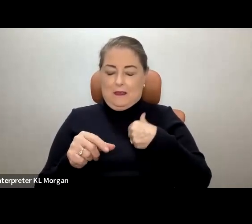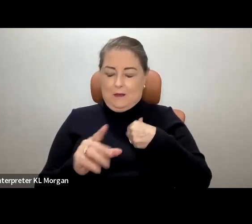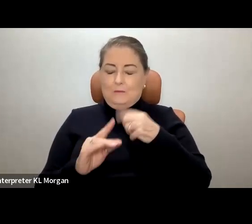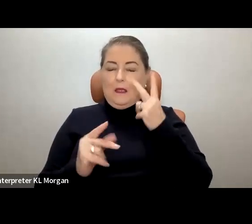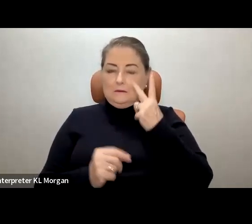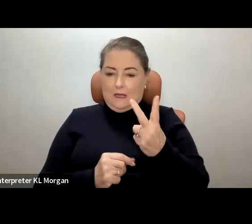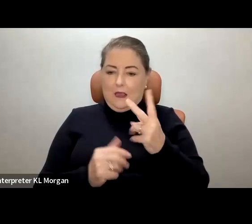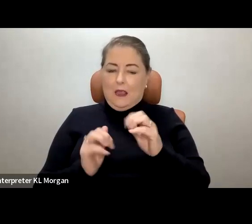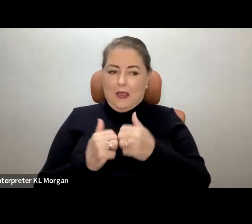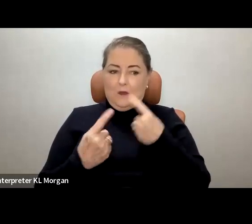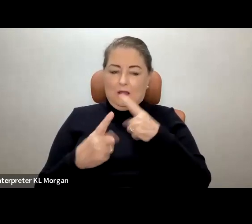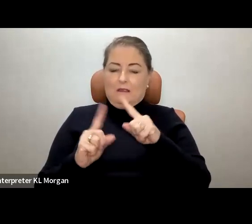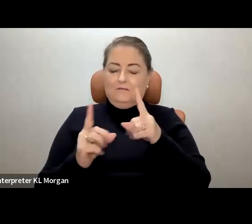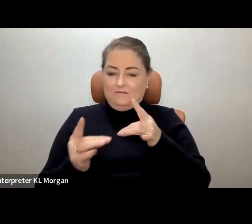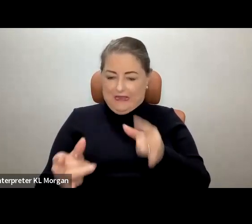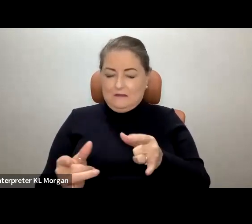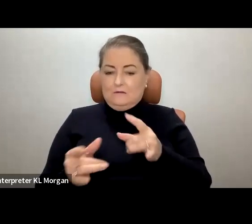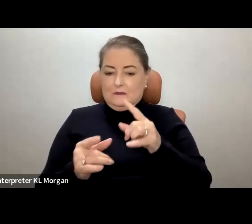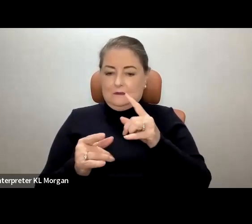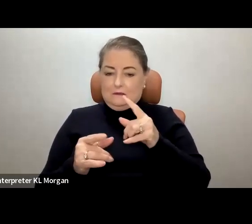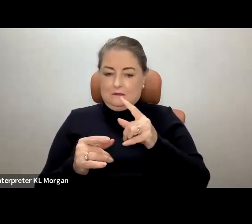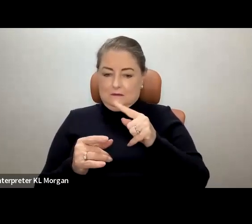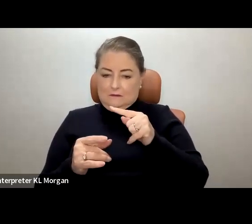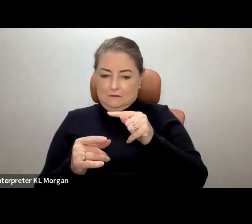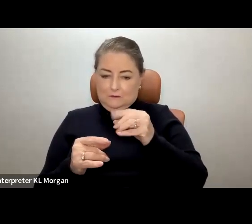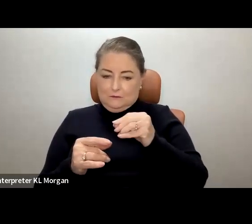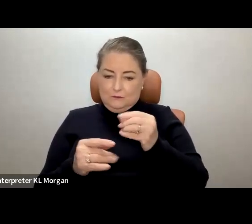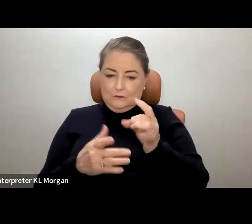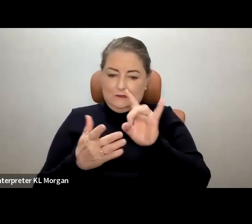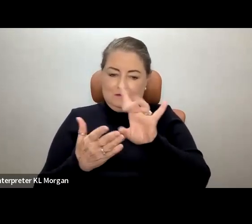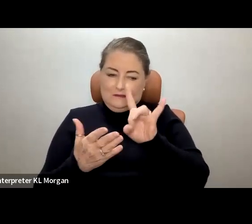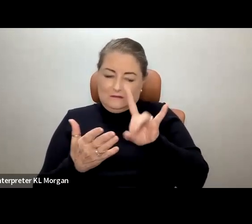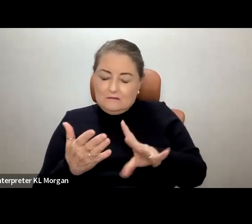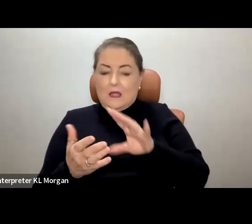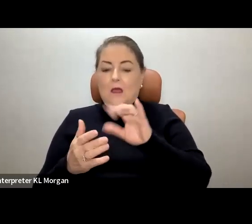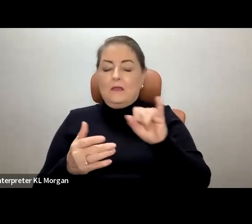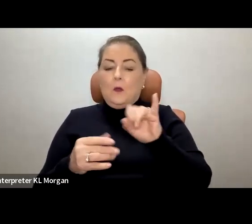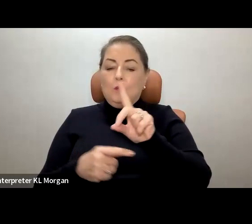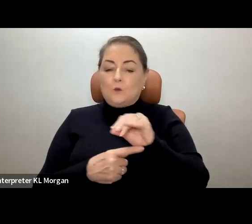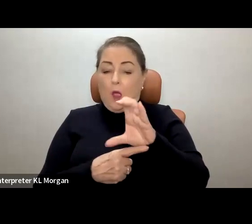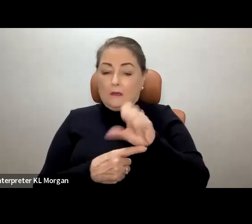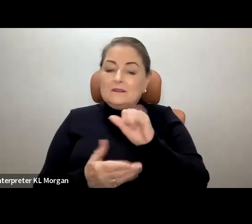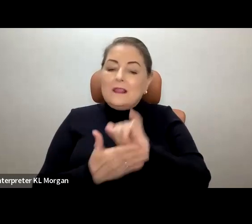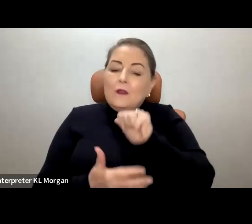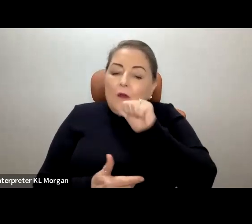effective it is at helping me get rid of these documents that are inaccessible. But the feedback that I get as well as